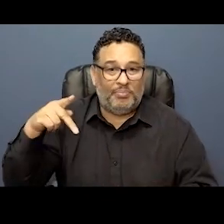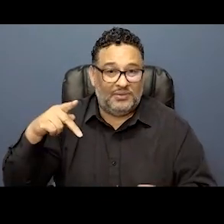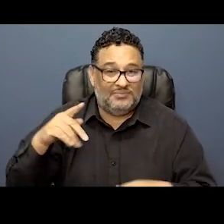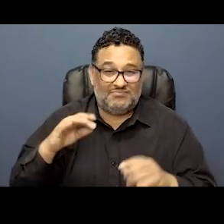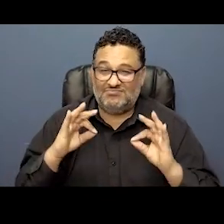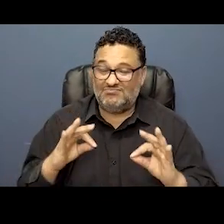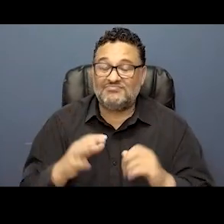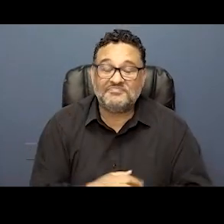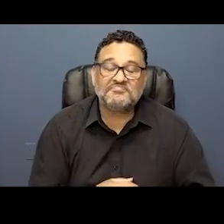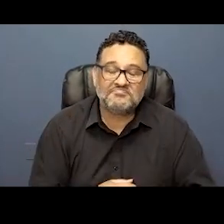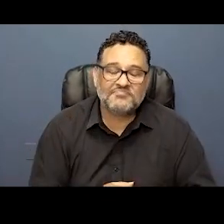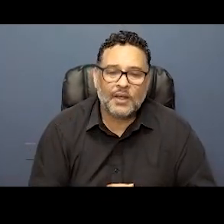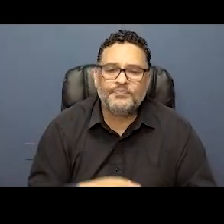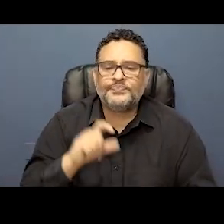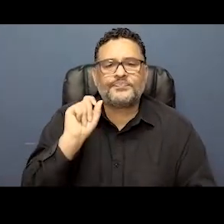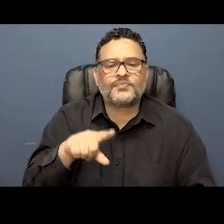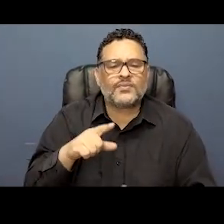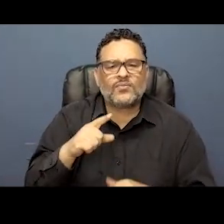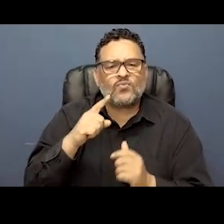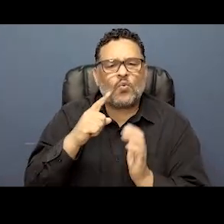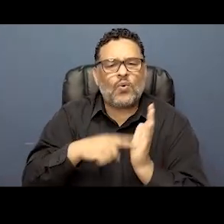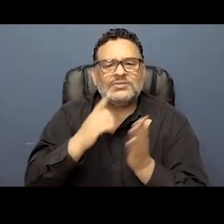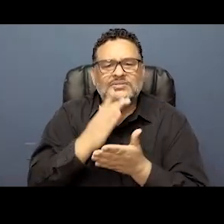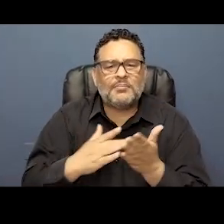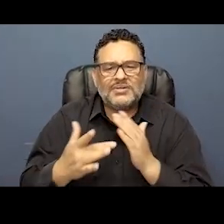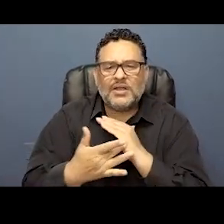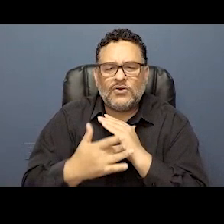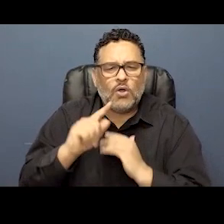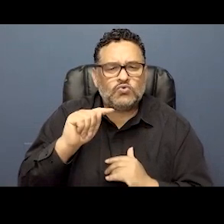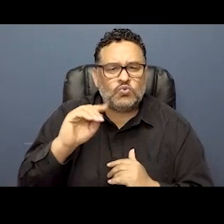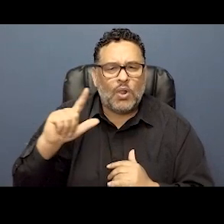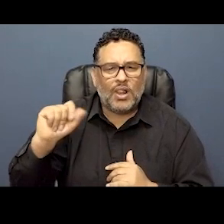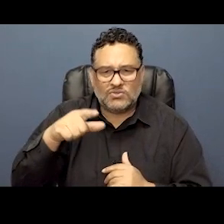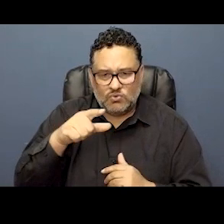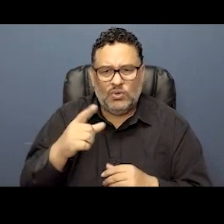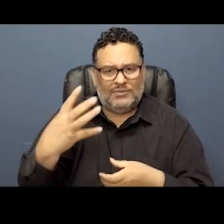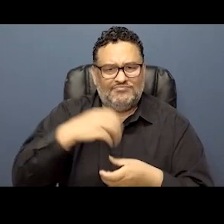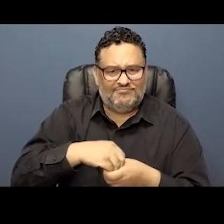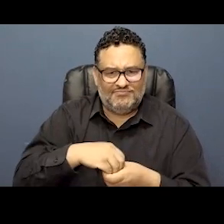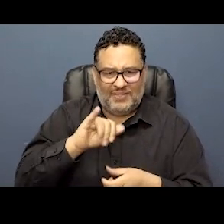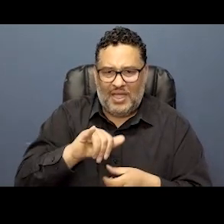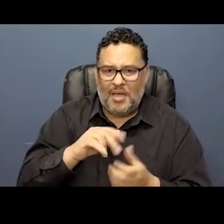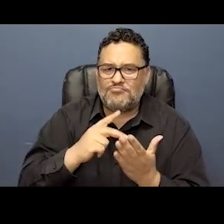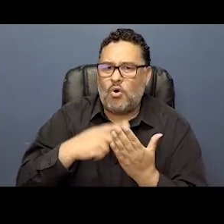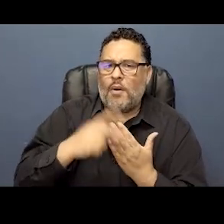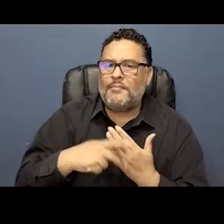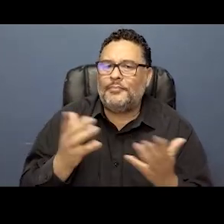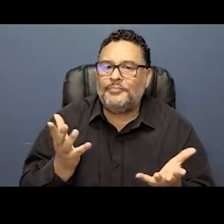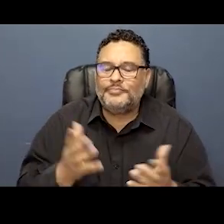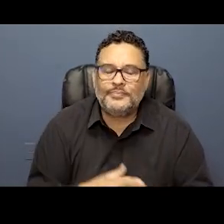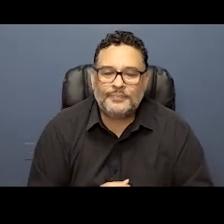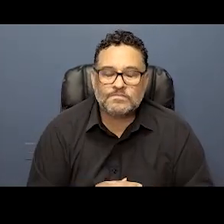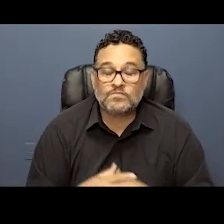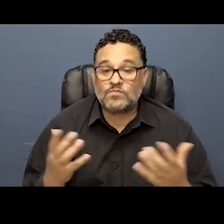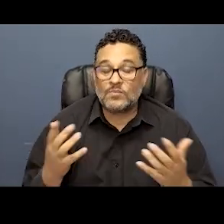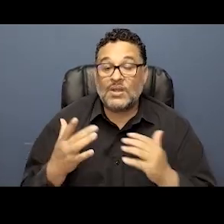some of the technology tools that you incorporated into the program?